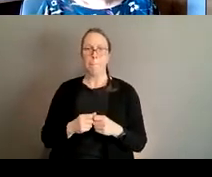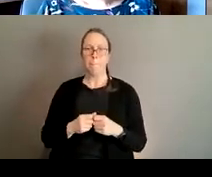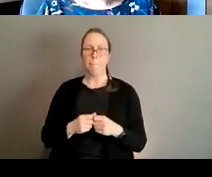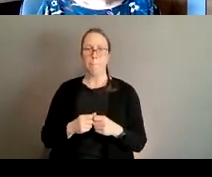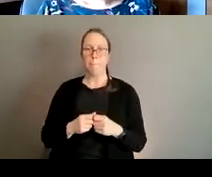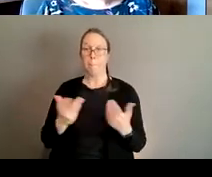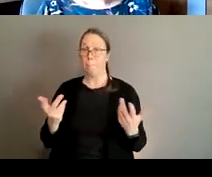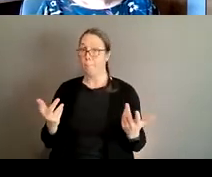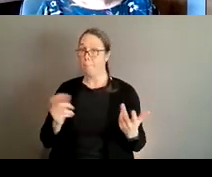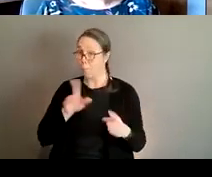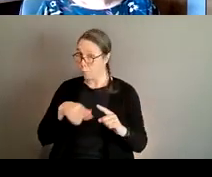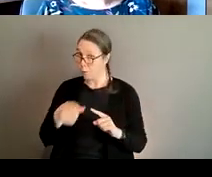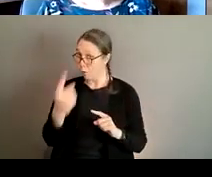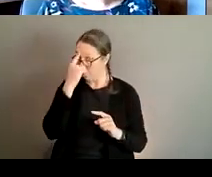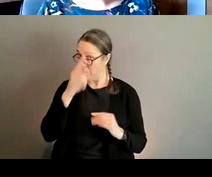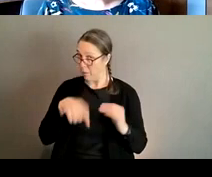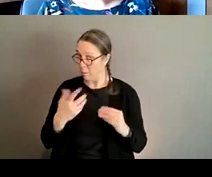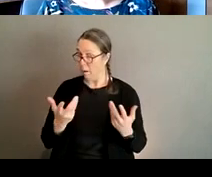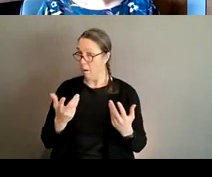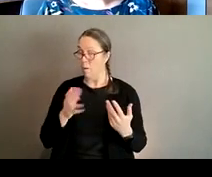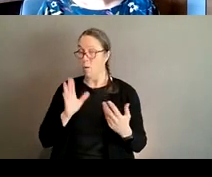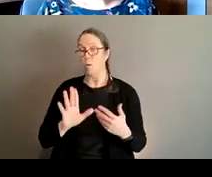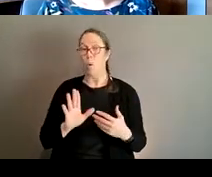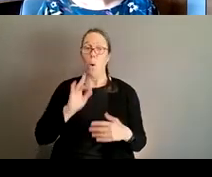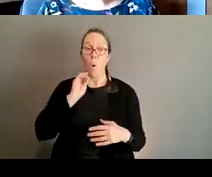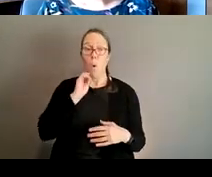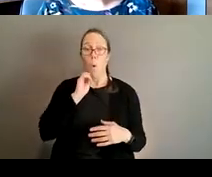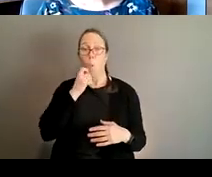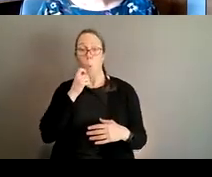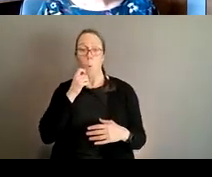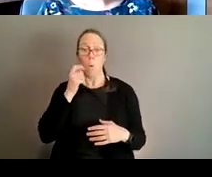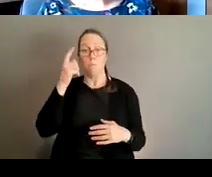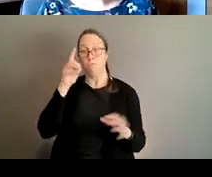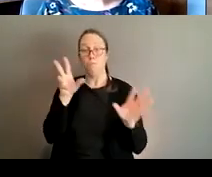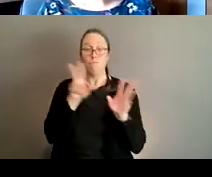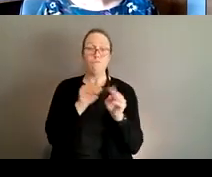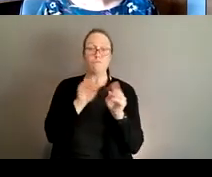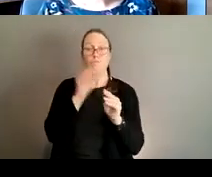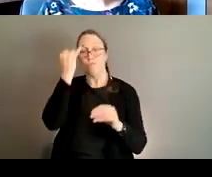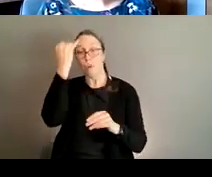you are thinking about your very cool session idea or the story that you want to share with